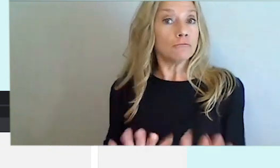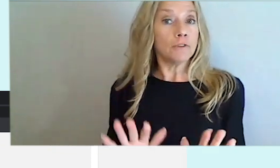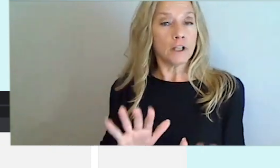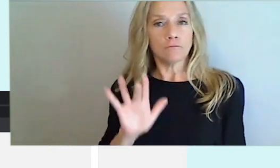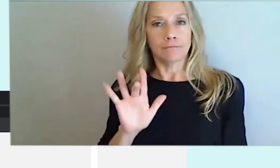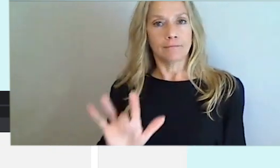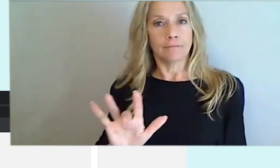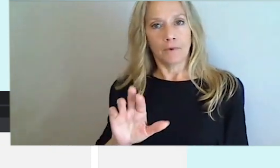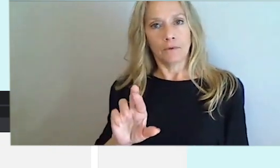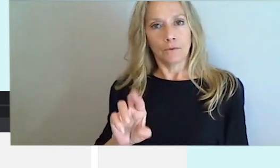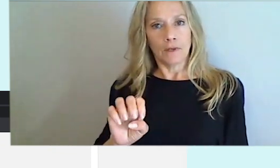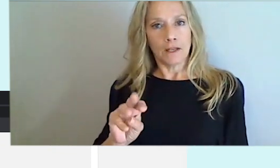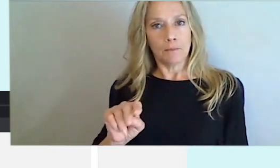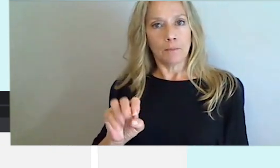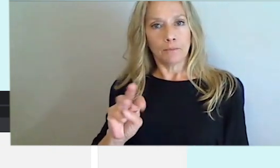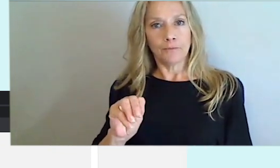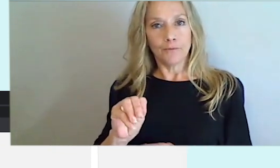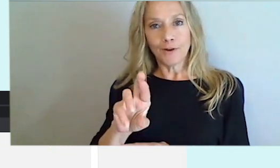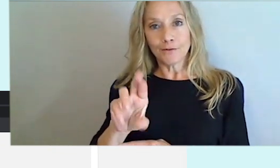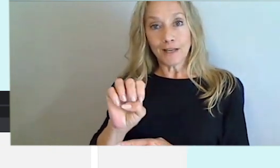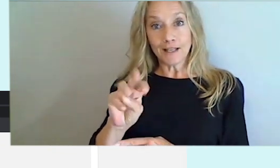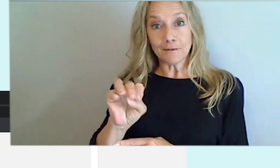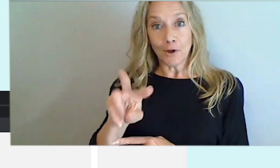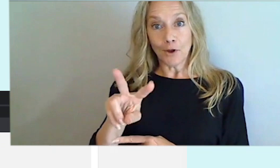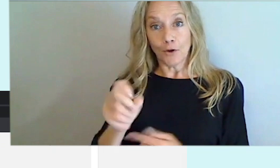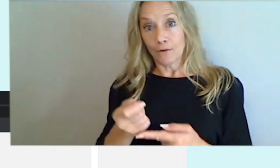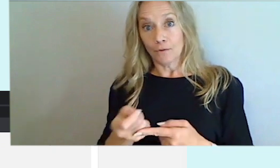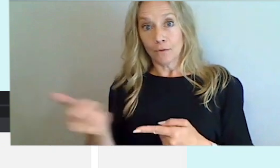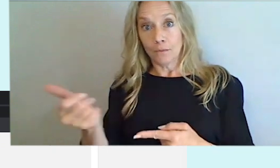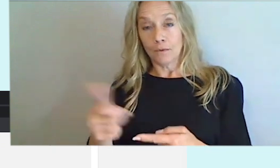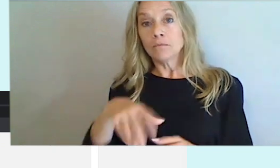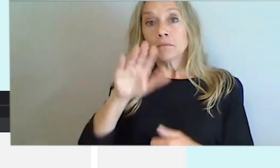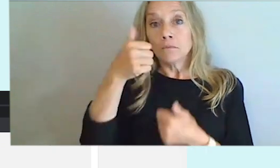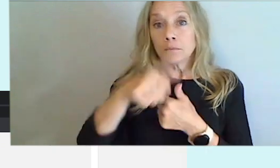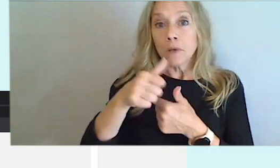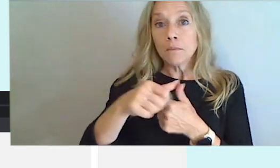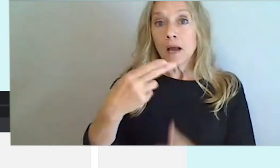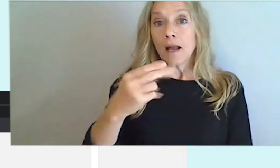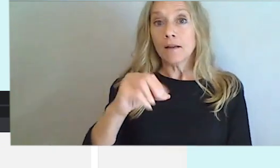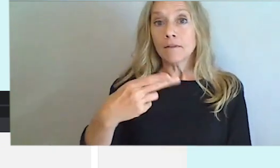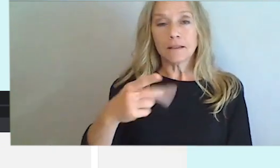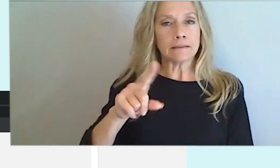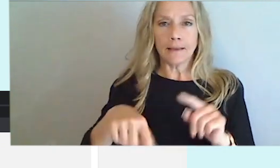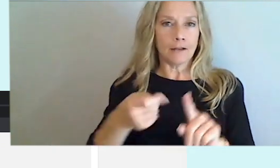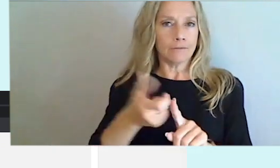Remember, the head of household can't be removed. Click Add Comments to renewal